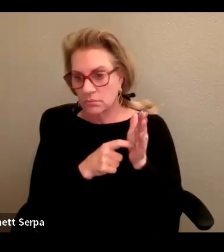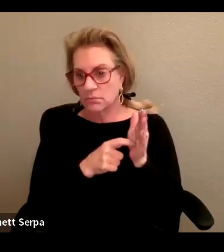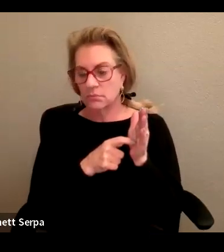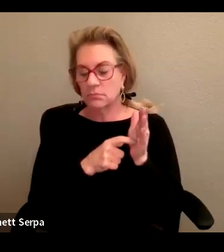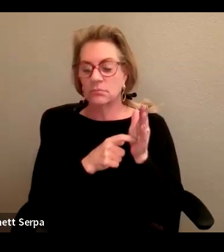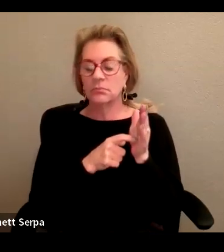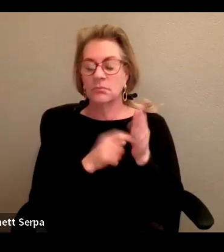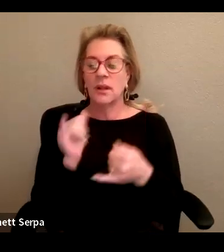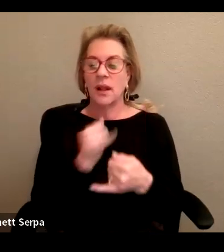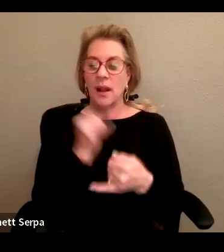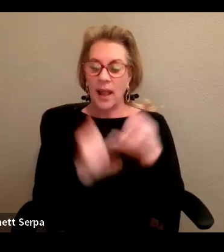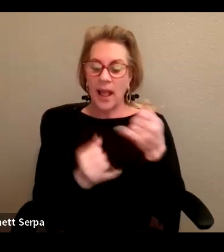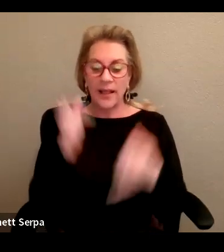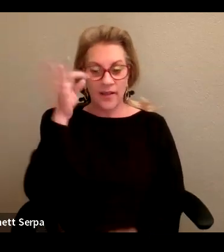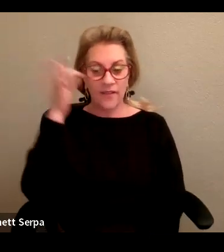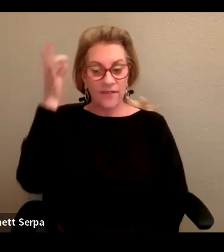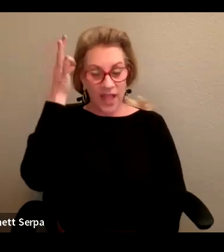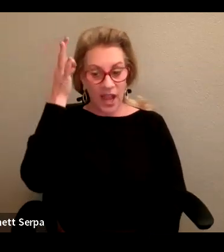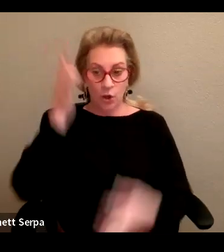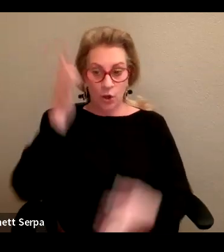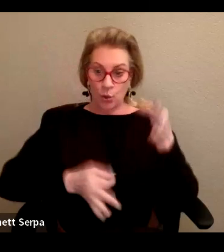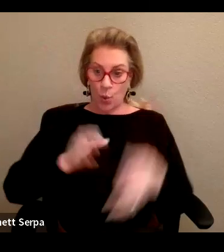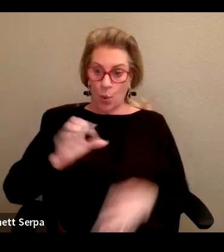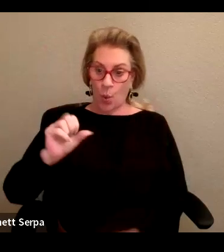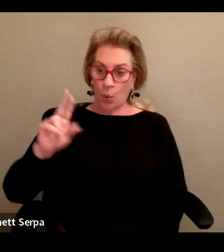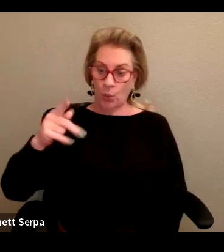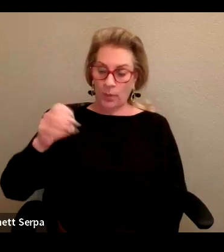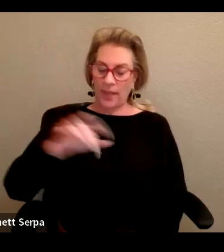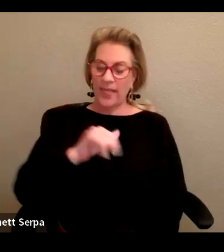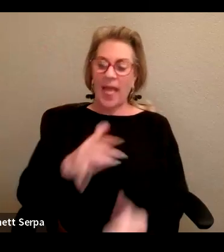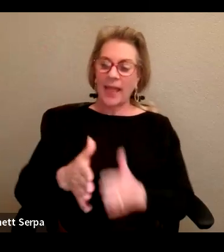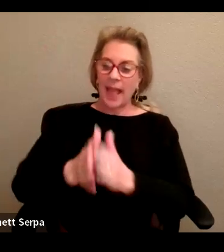lastly a Federal Judicial subpoena is a document that asks for documents or other